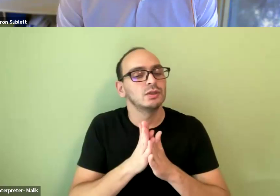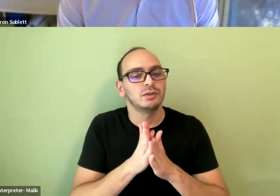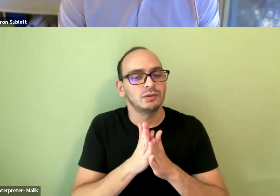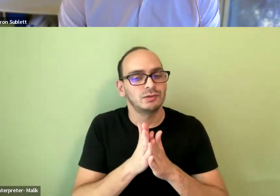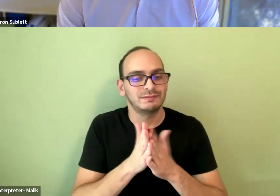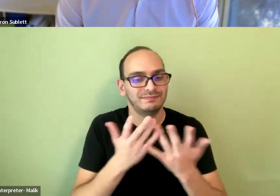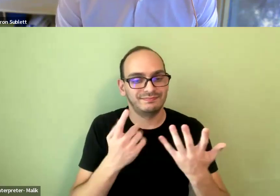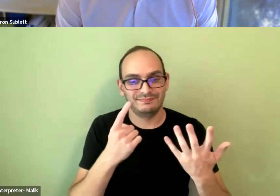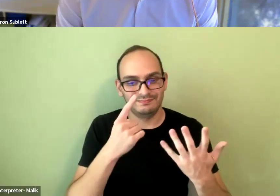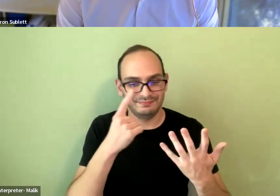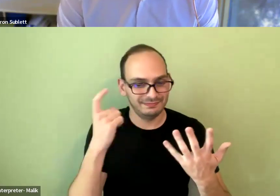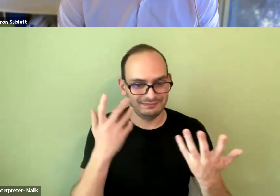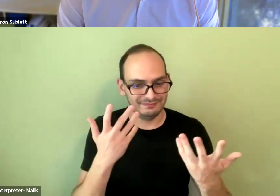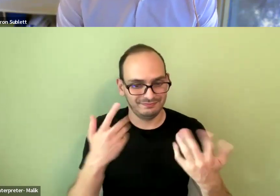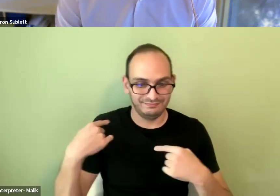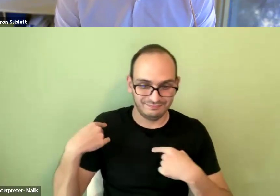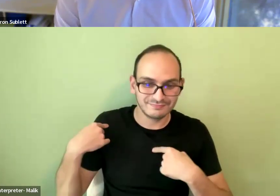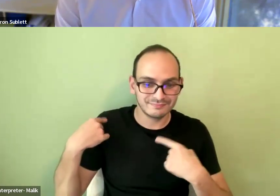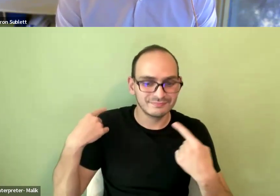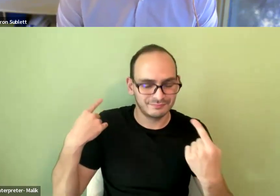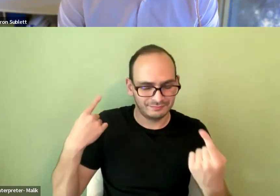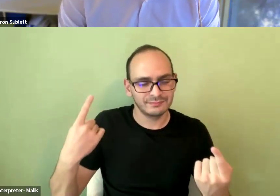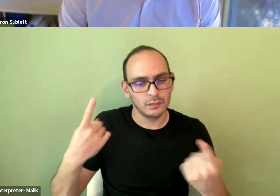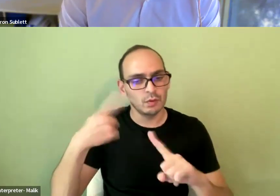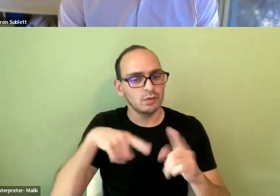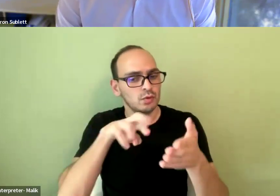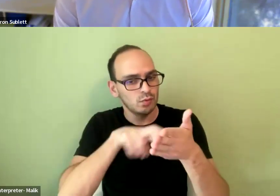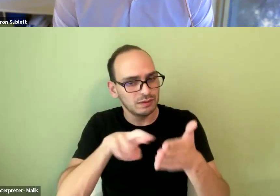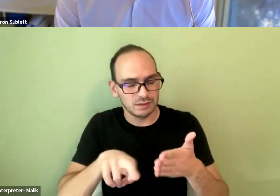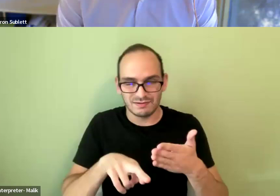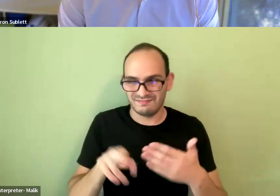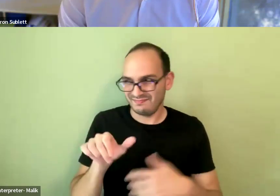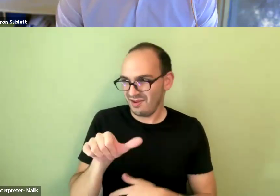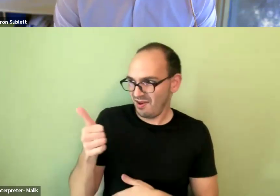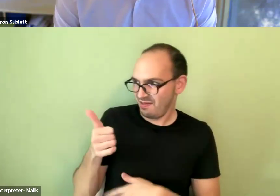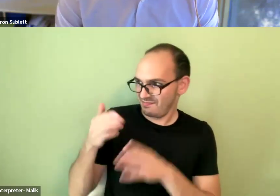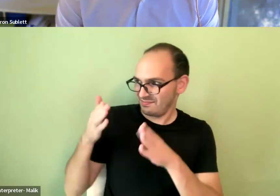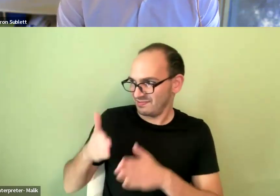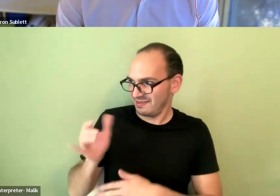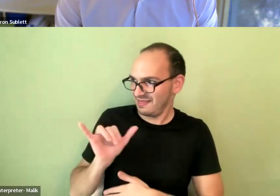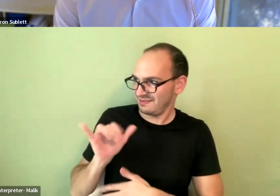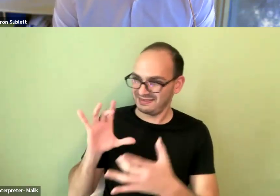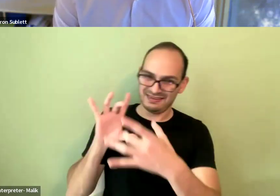Because you know after a while you do this research and you wonder is anybody else kind of connecting with this?